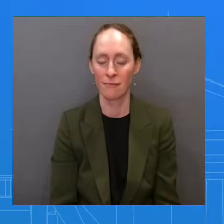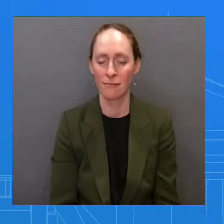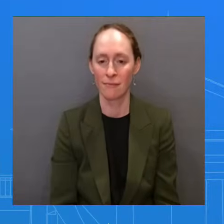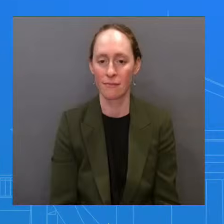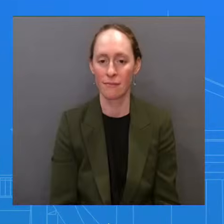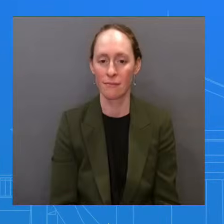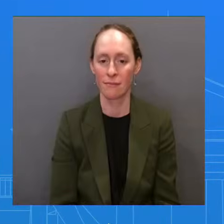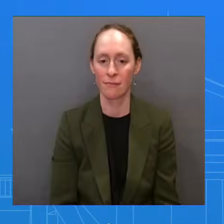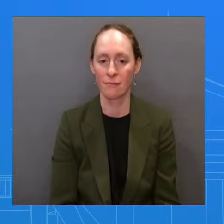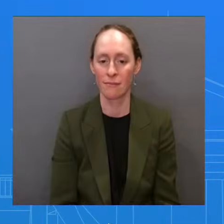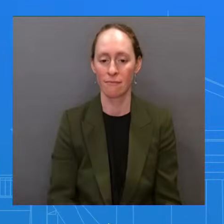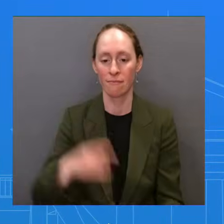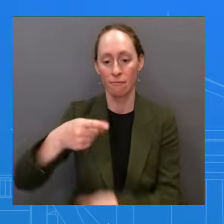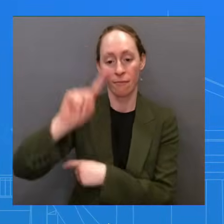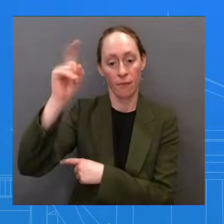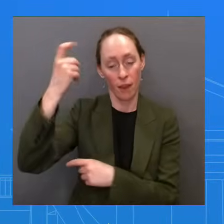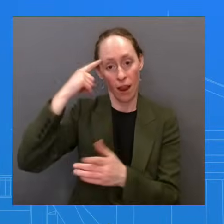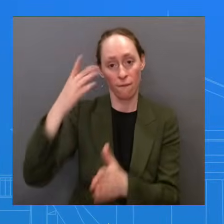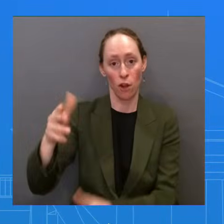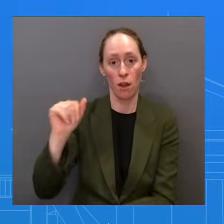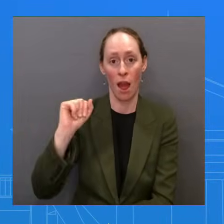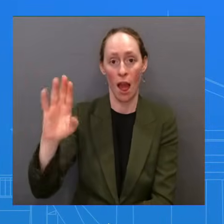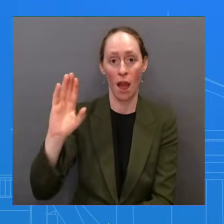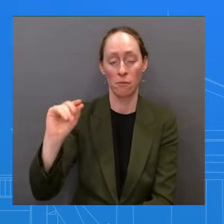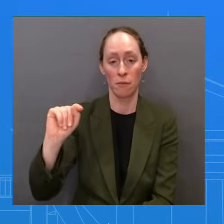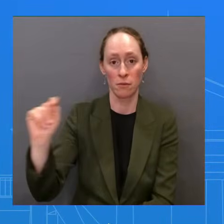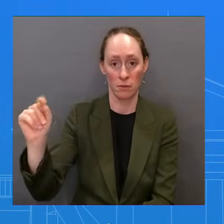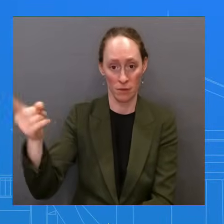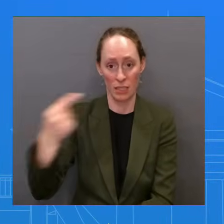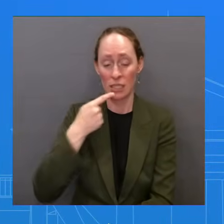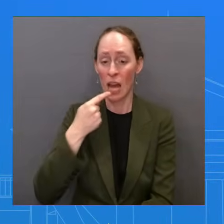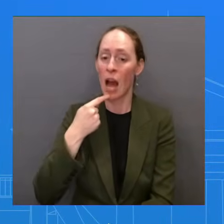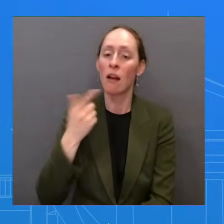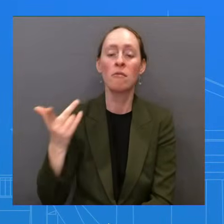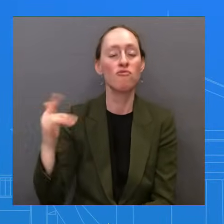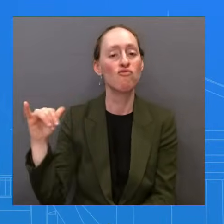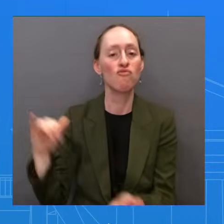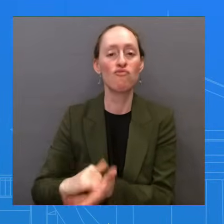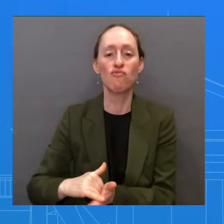sending migrants to Democrat-run cities after Title 42 expires.